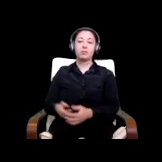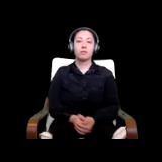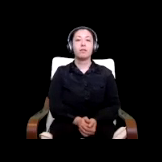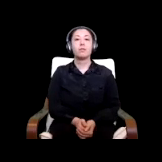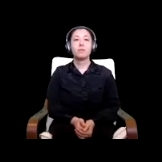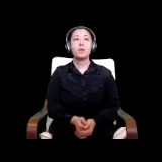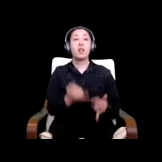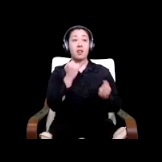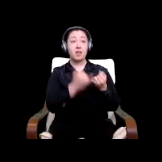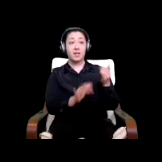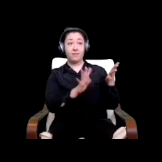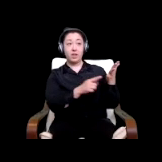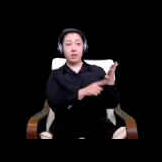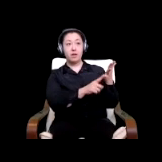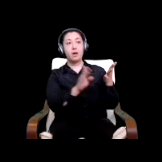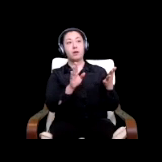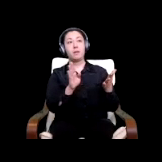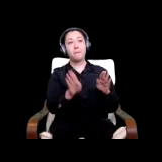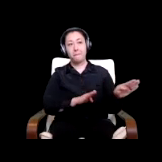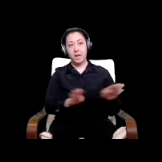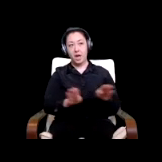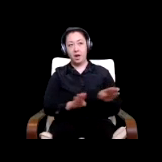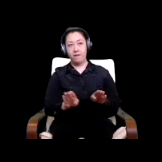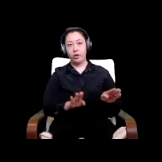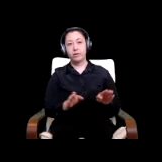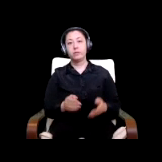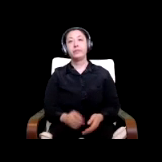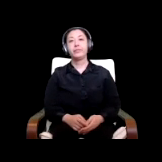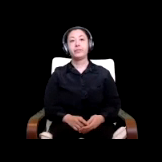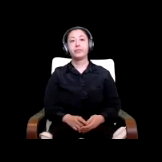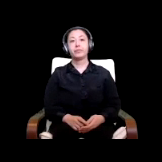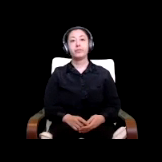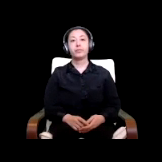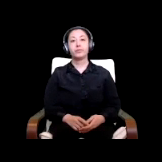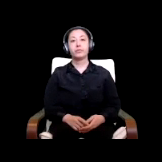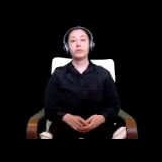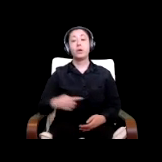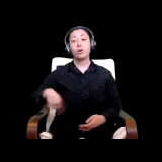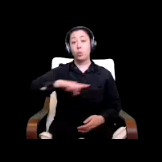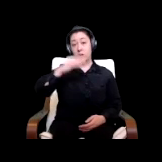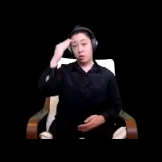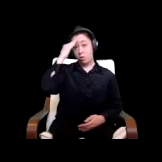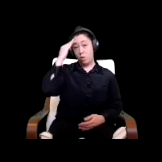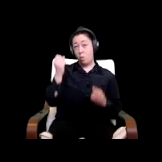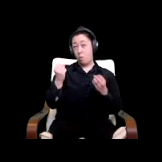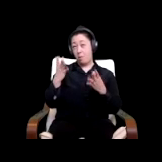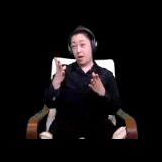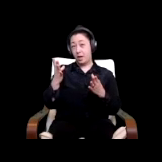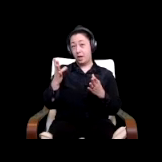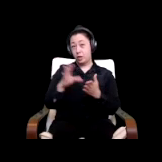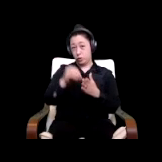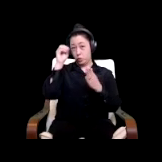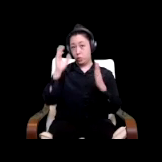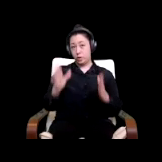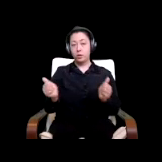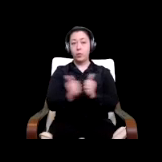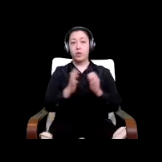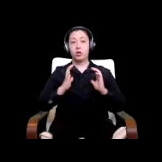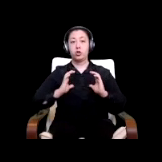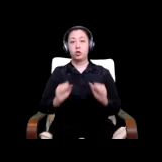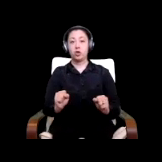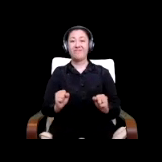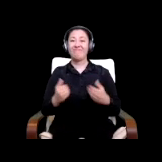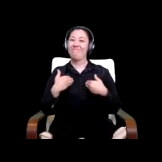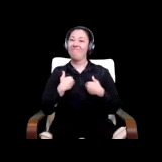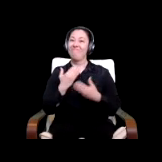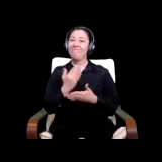Behavioral. We know that a lot of students with CHARGE have some severe challenging behaviors.